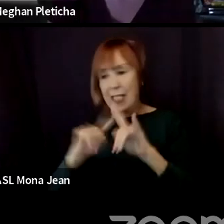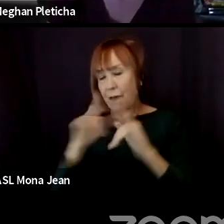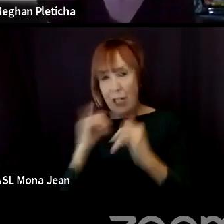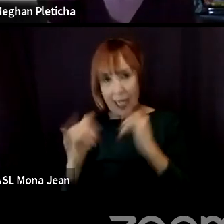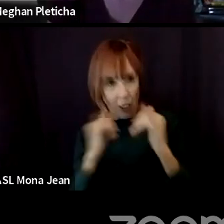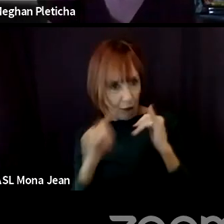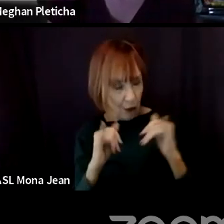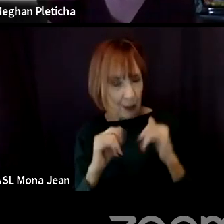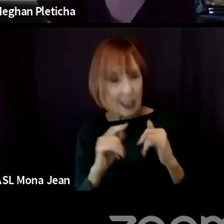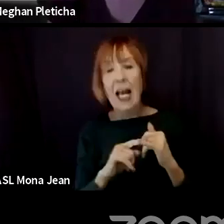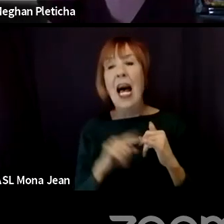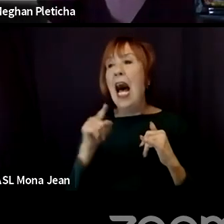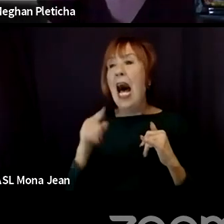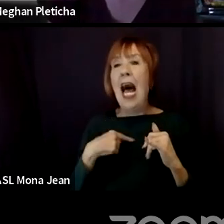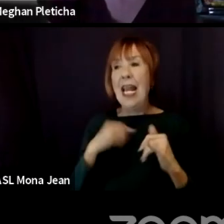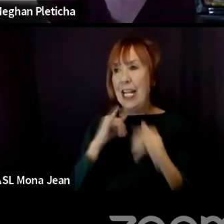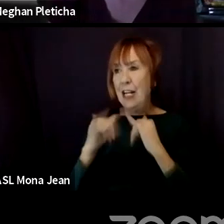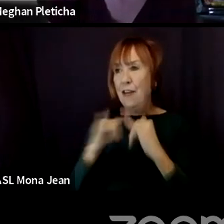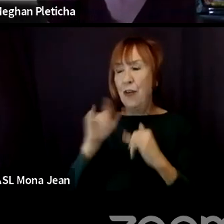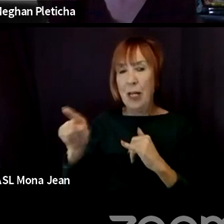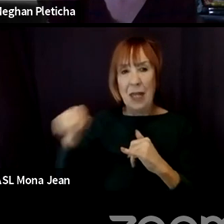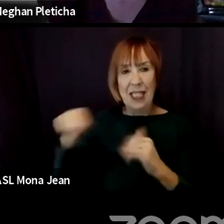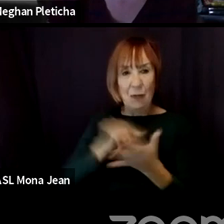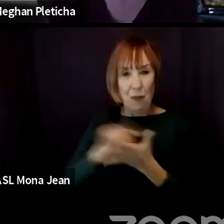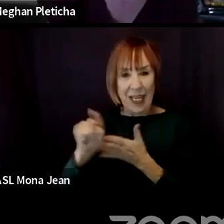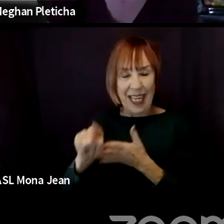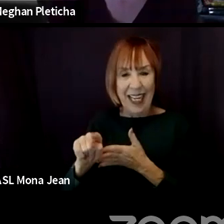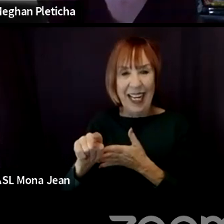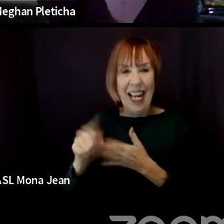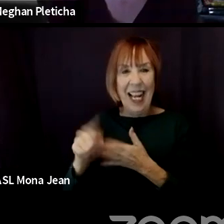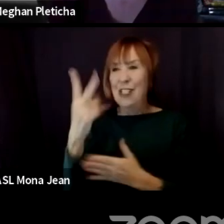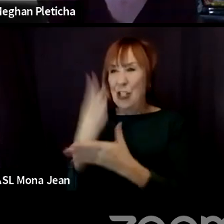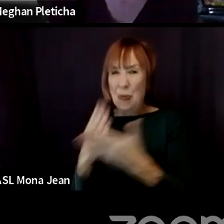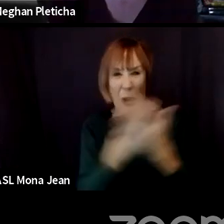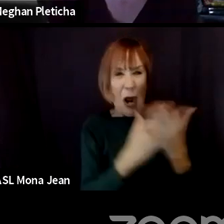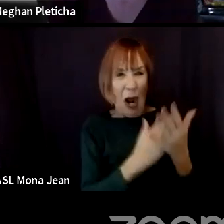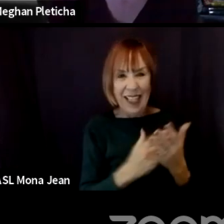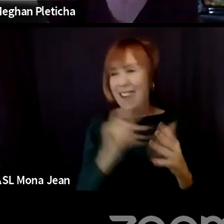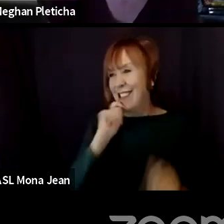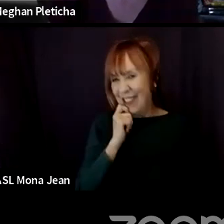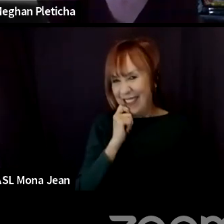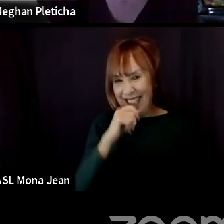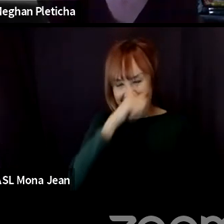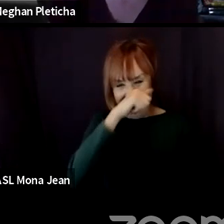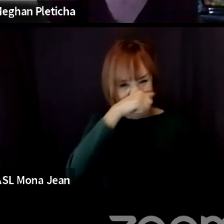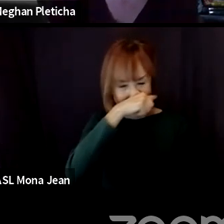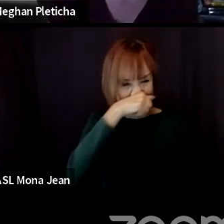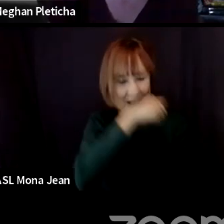He had me on his show this week, it turned into a two-parter. So that's awesome, I also want to say,